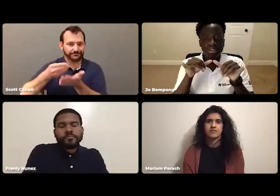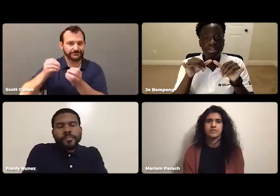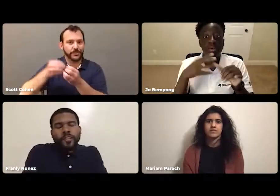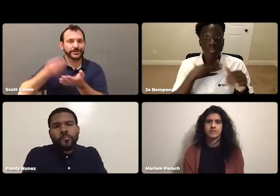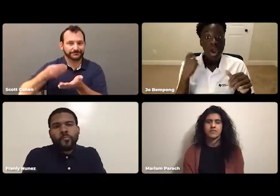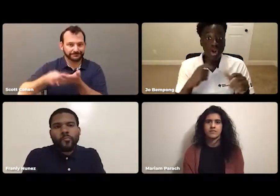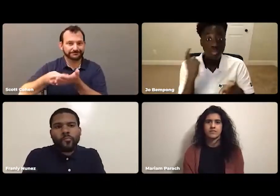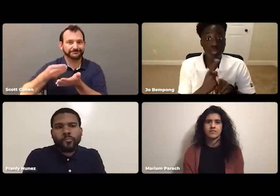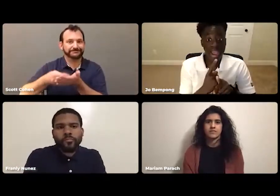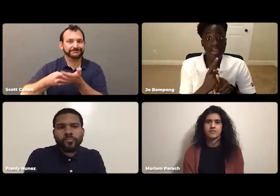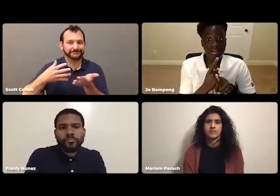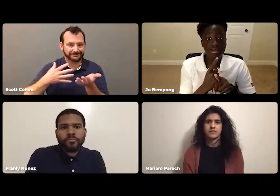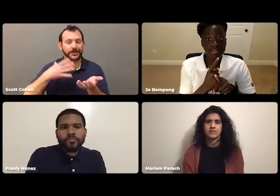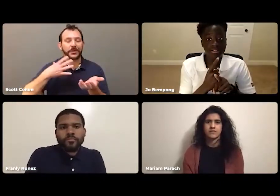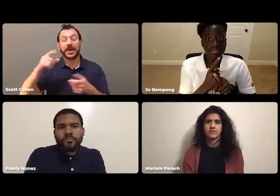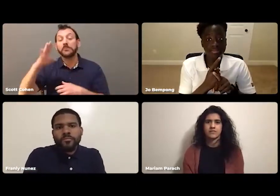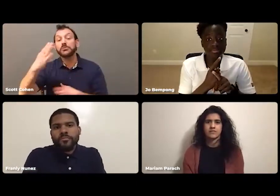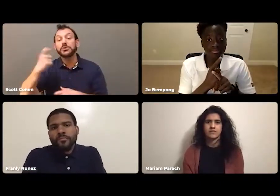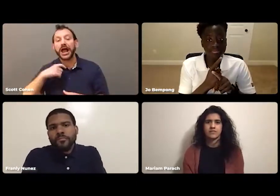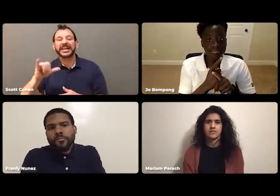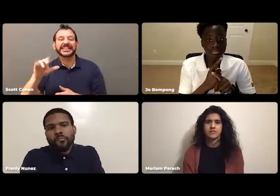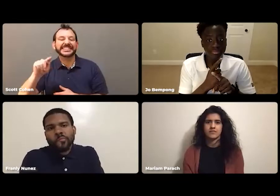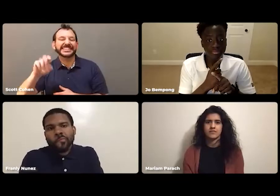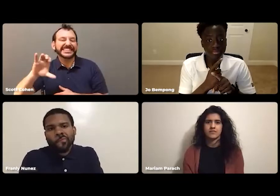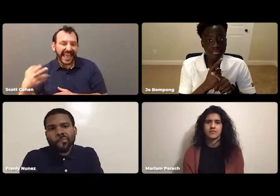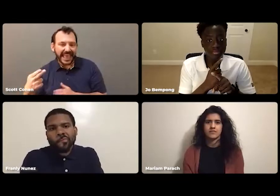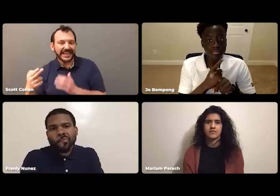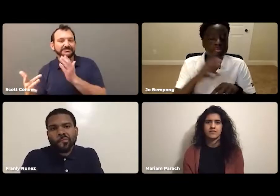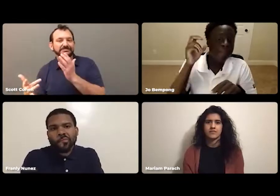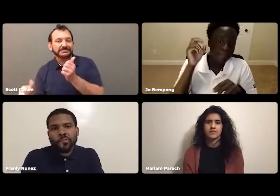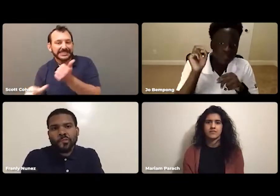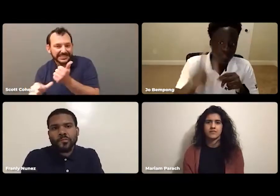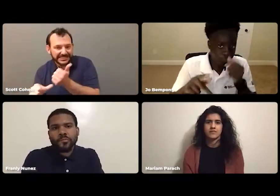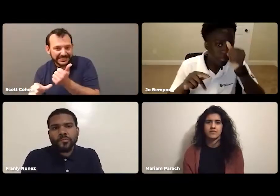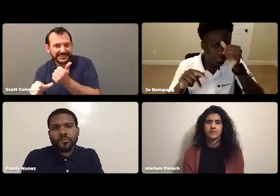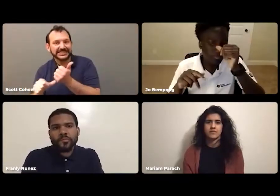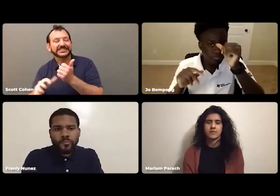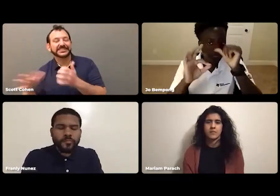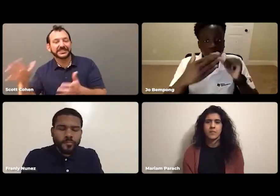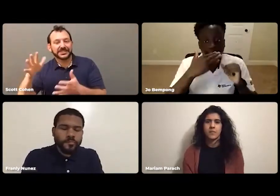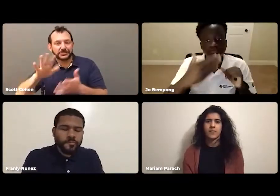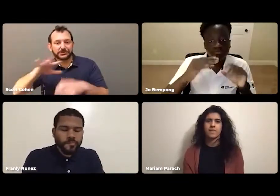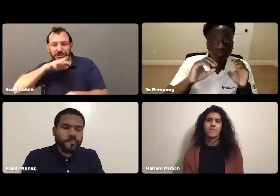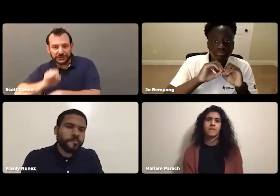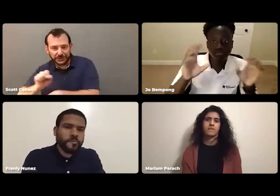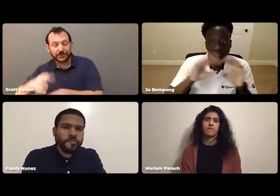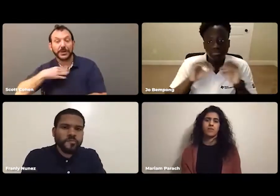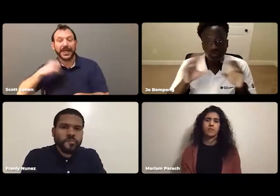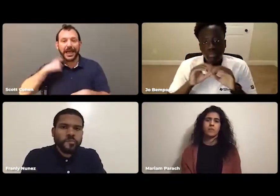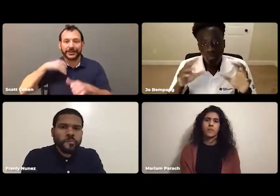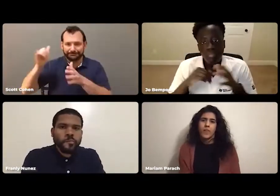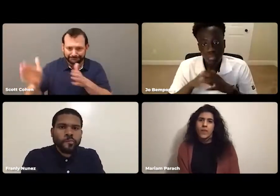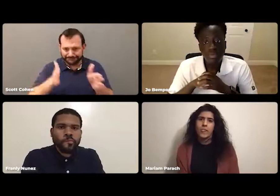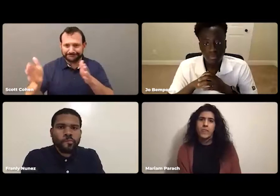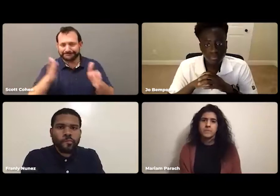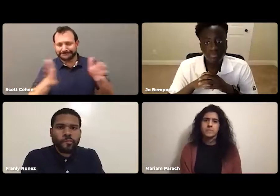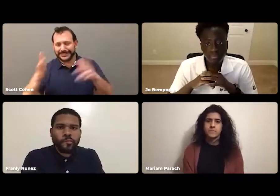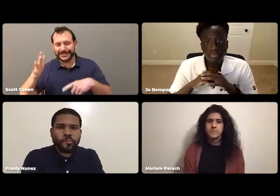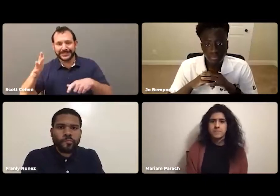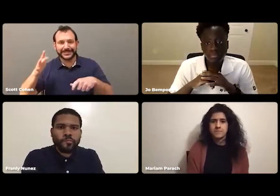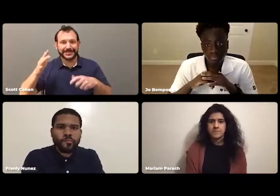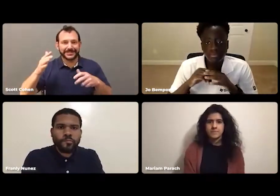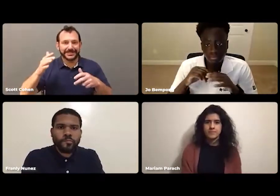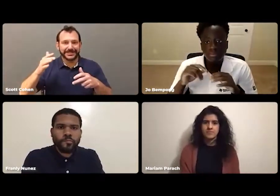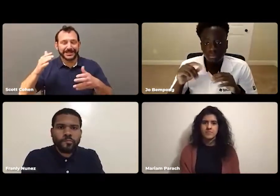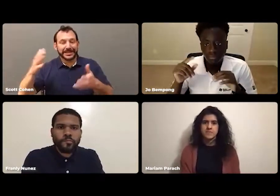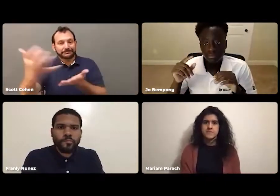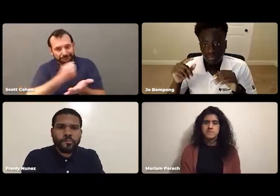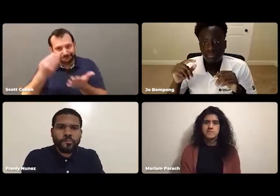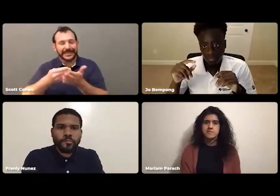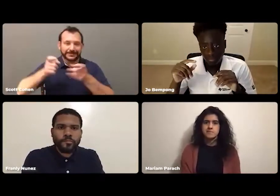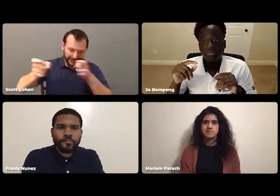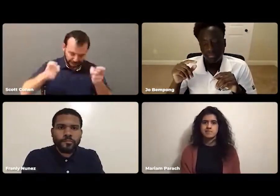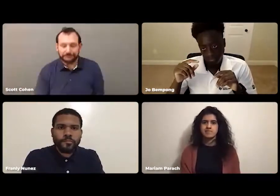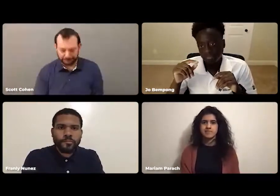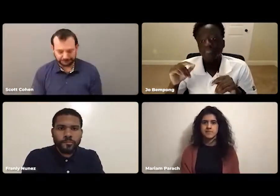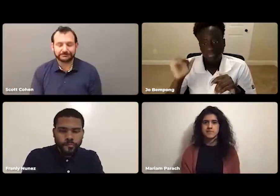A Blue collar person gets dirty at work.